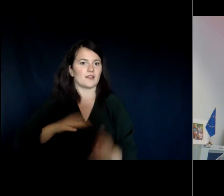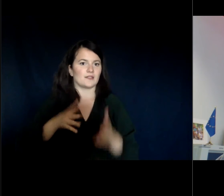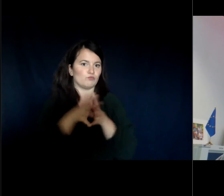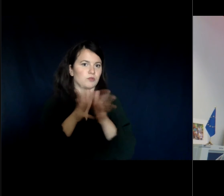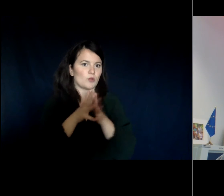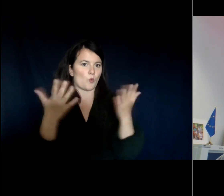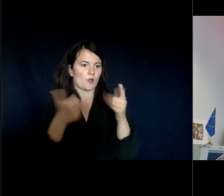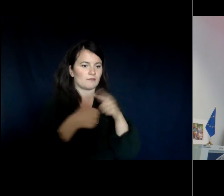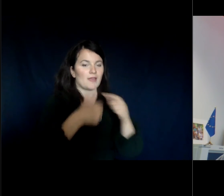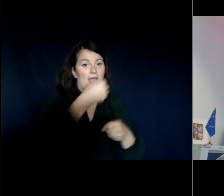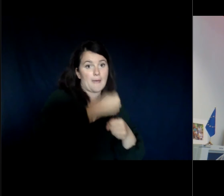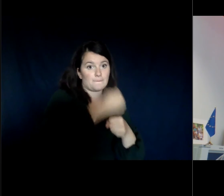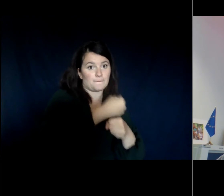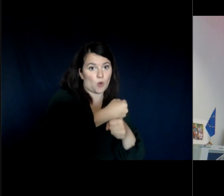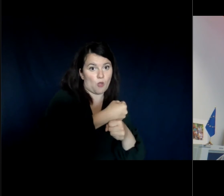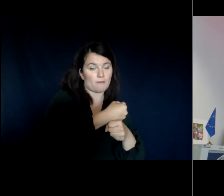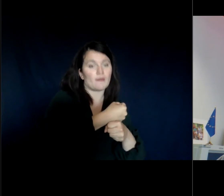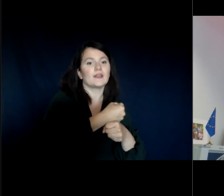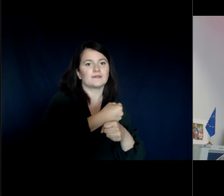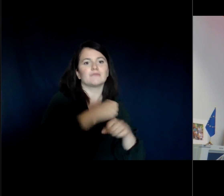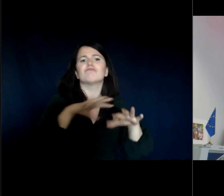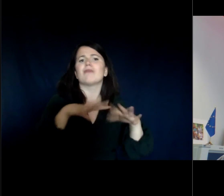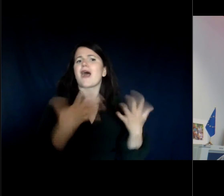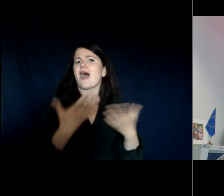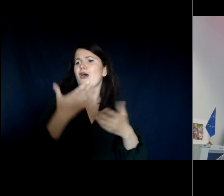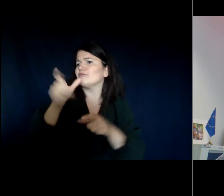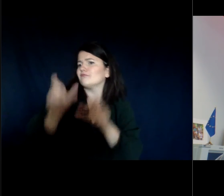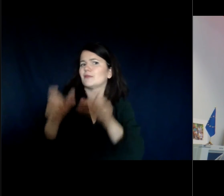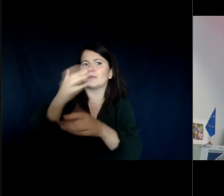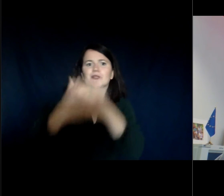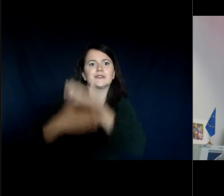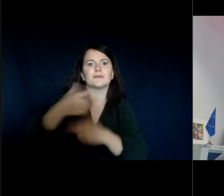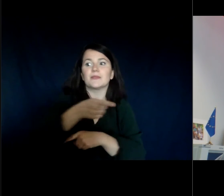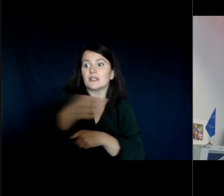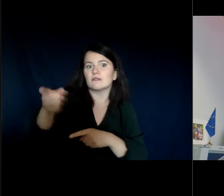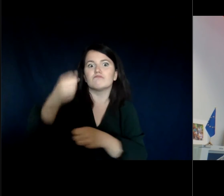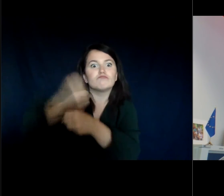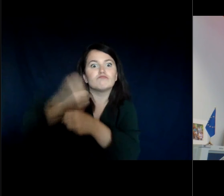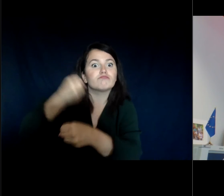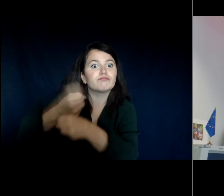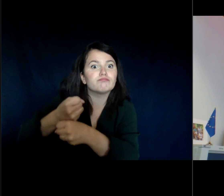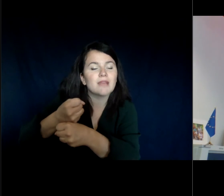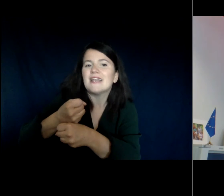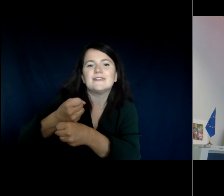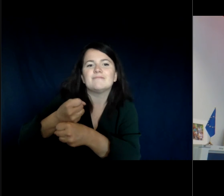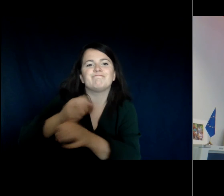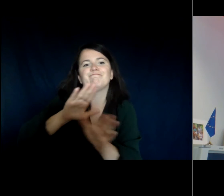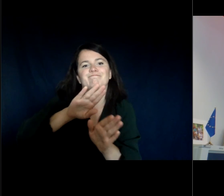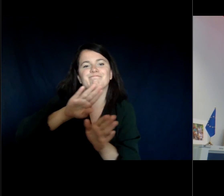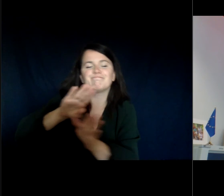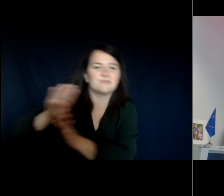on the employment opportunities for persons with disabilities. I won't do that. I'll focus on the social services.